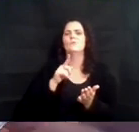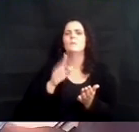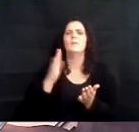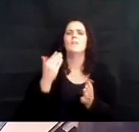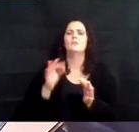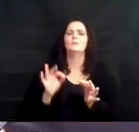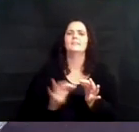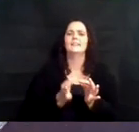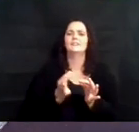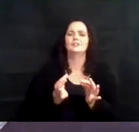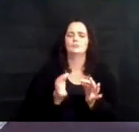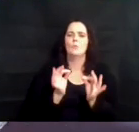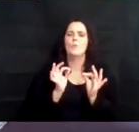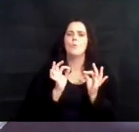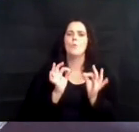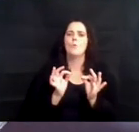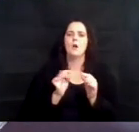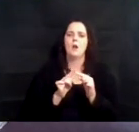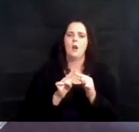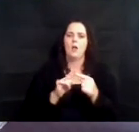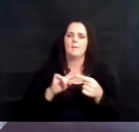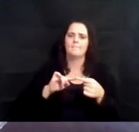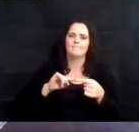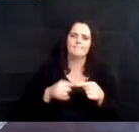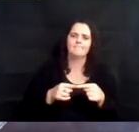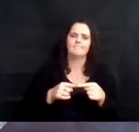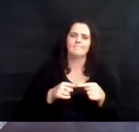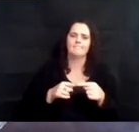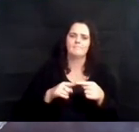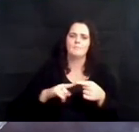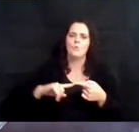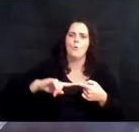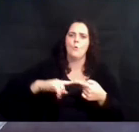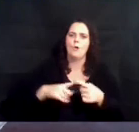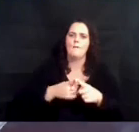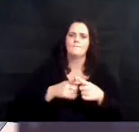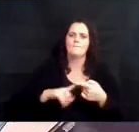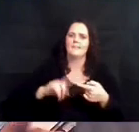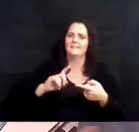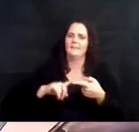you a pivot point but it shouldn't impede the movement at all there.